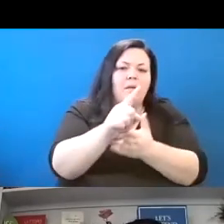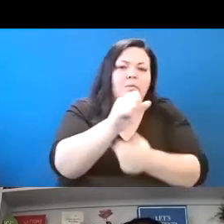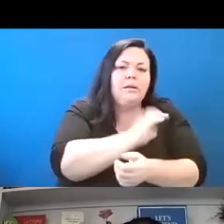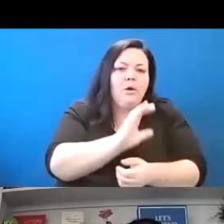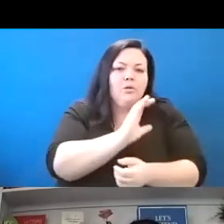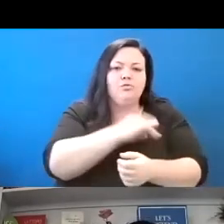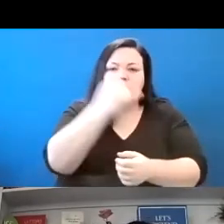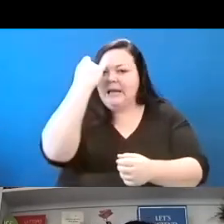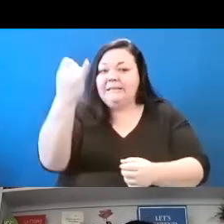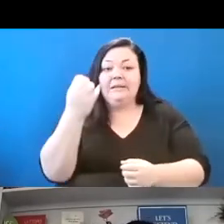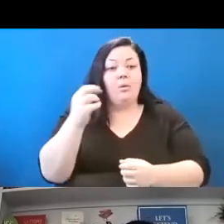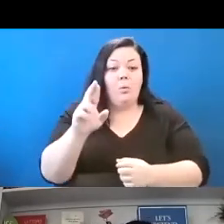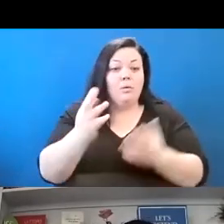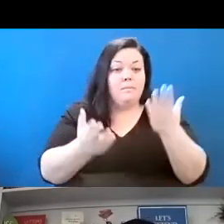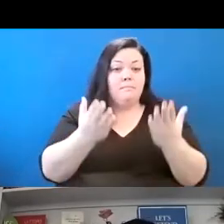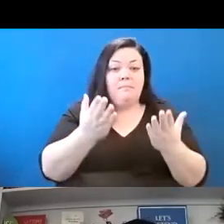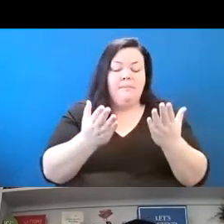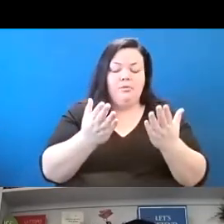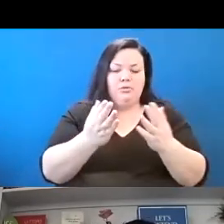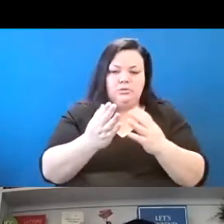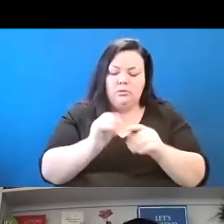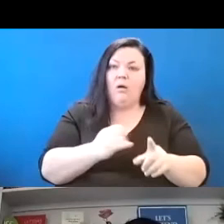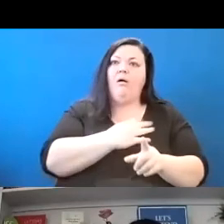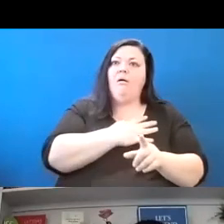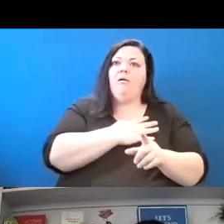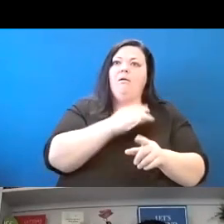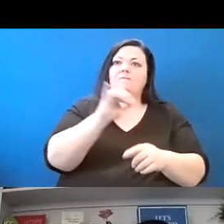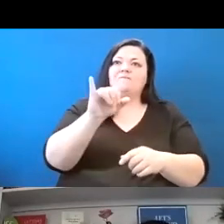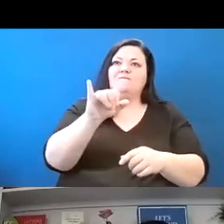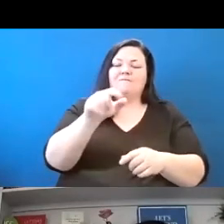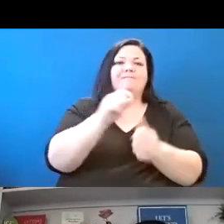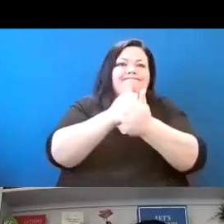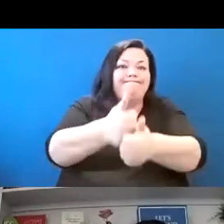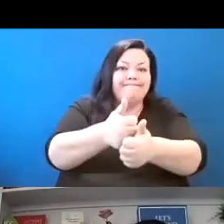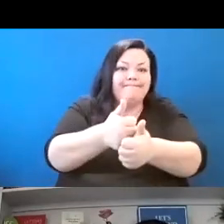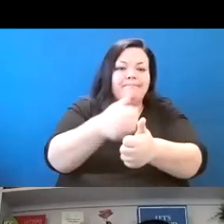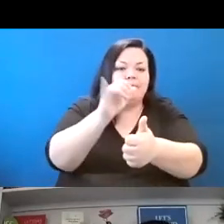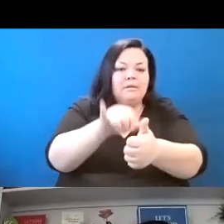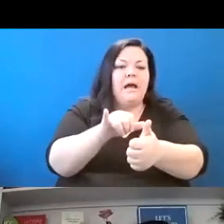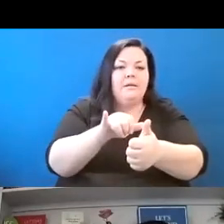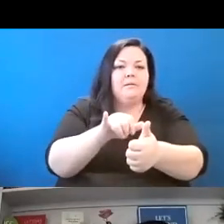or you just get sparked and it's following those roads it's not stopping when the page